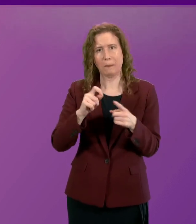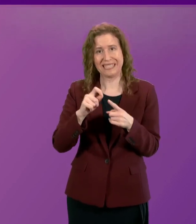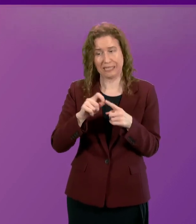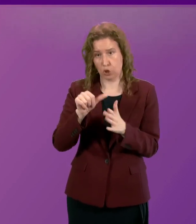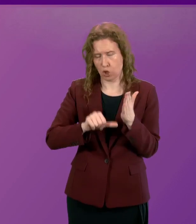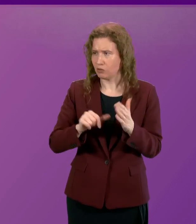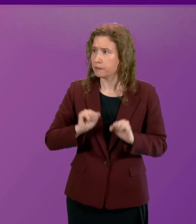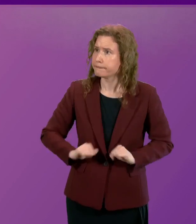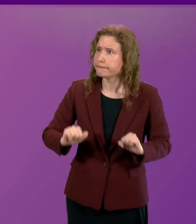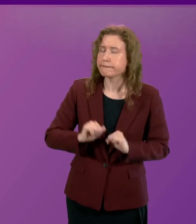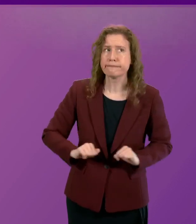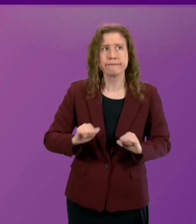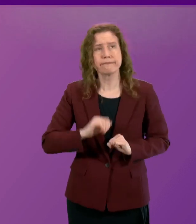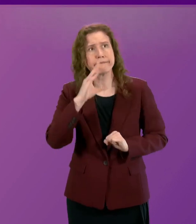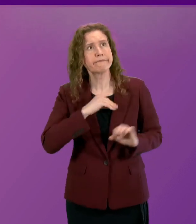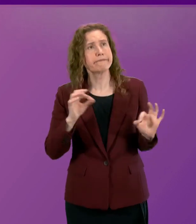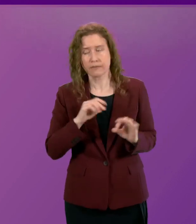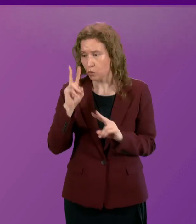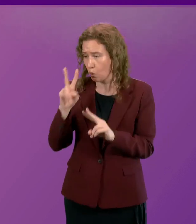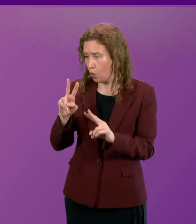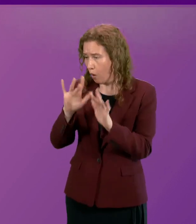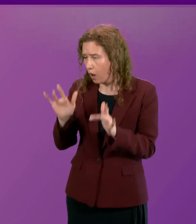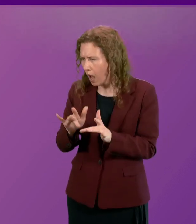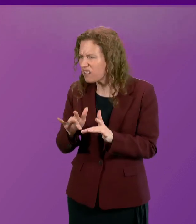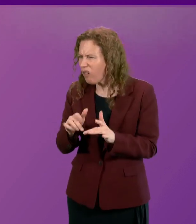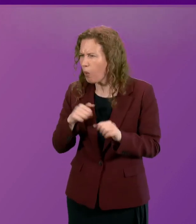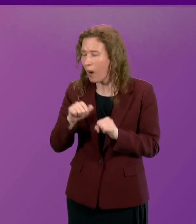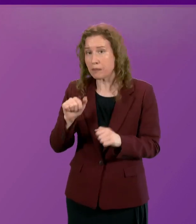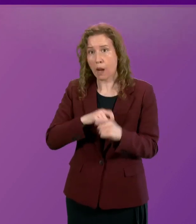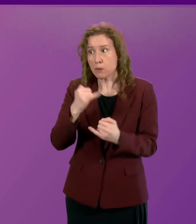He looked himself and found that his wait had increased—it had been 52 weeks in September